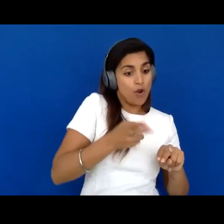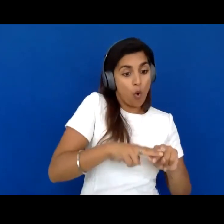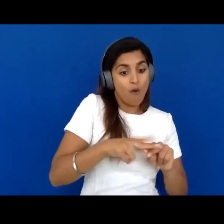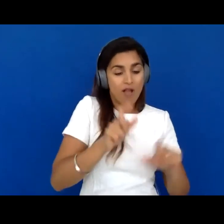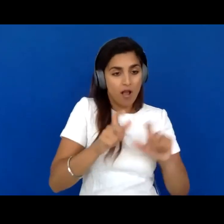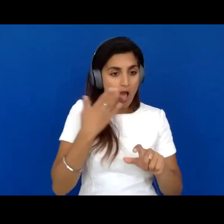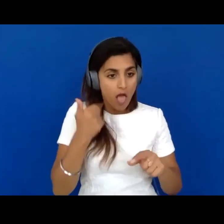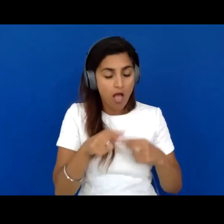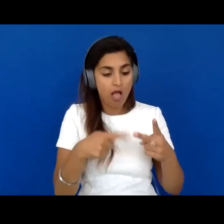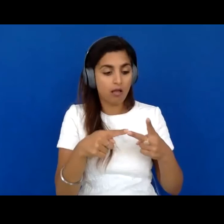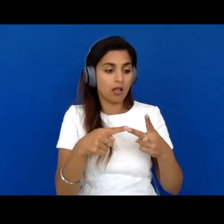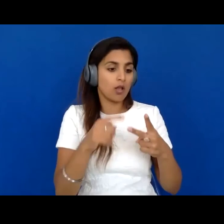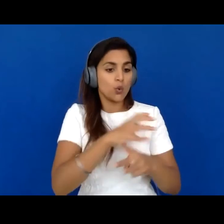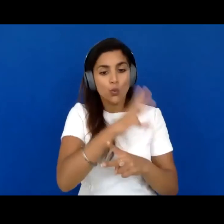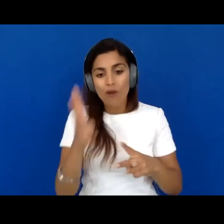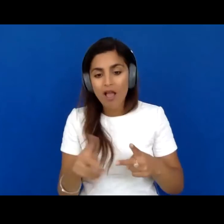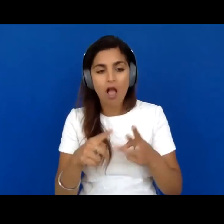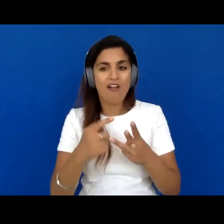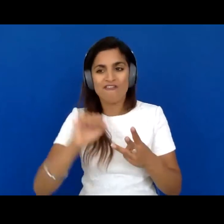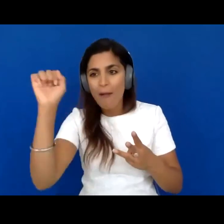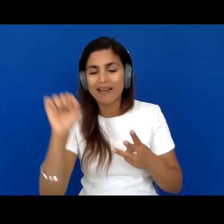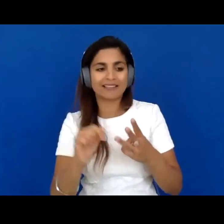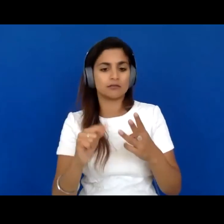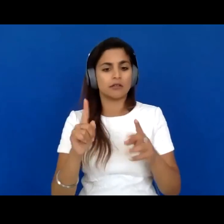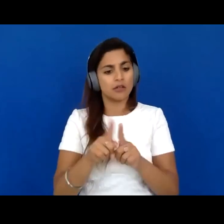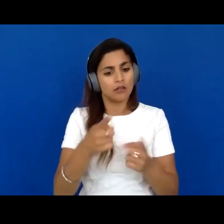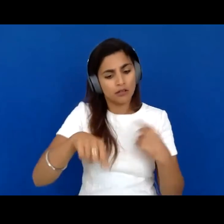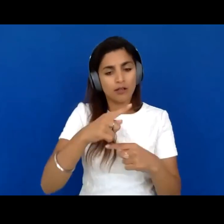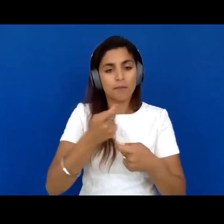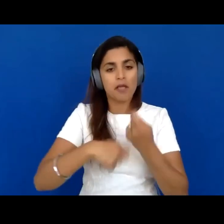disability theorizing and Alliance the day and many others have turned crip of